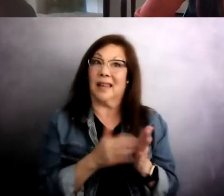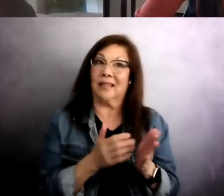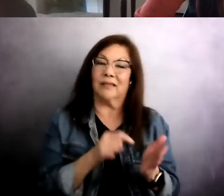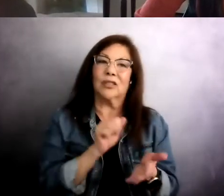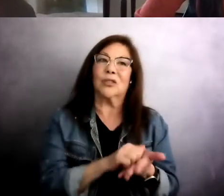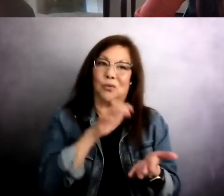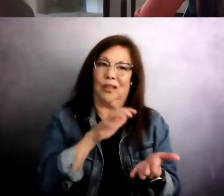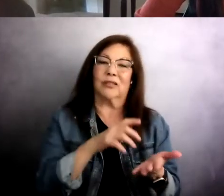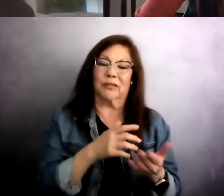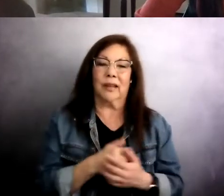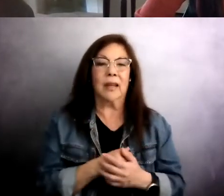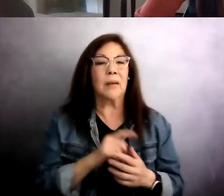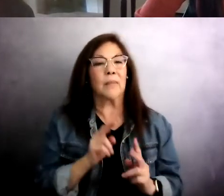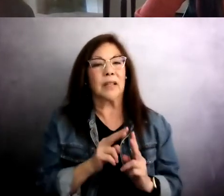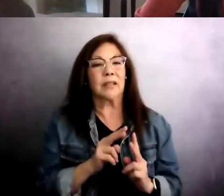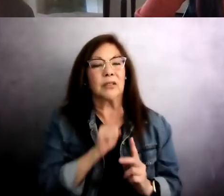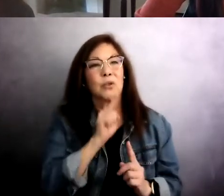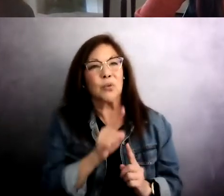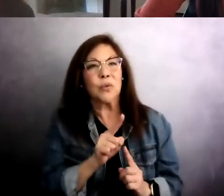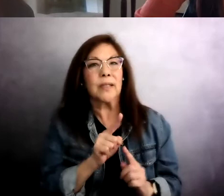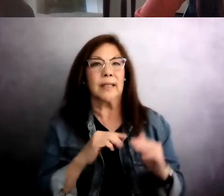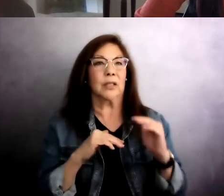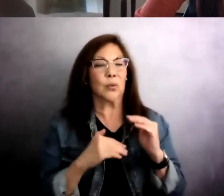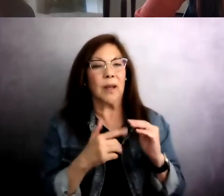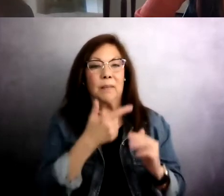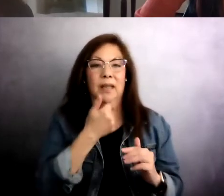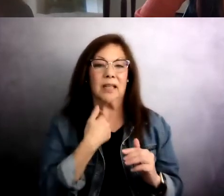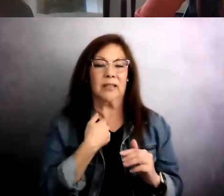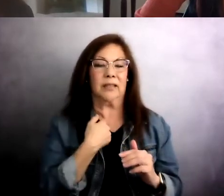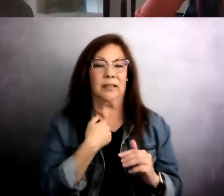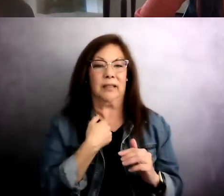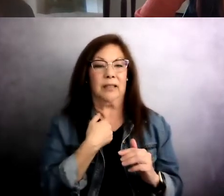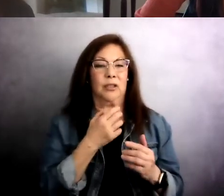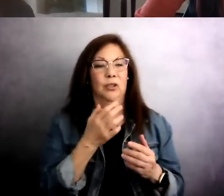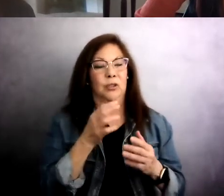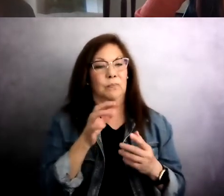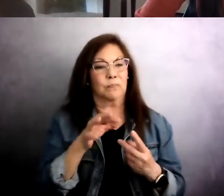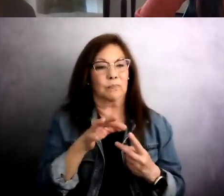But she is restrained by the person she is chosen to be, and the person she is chosen